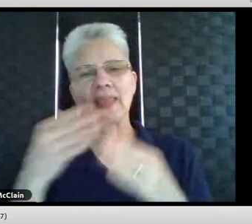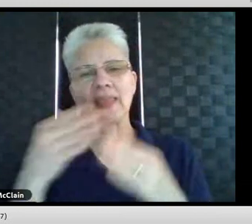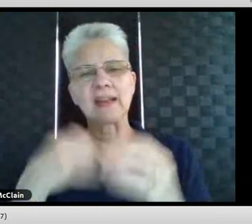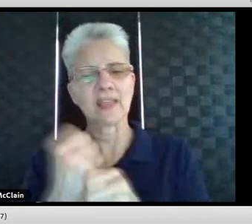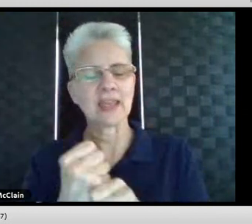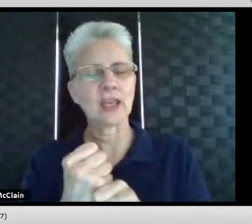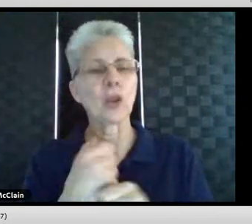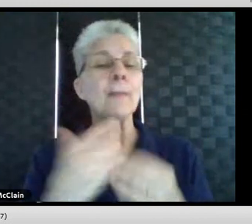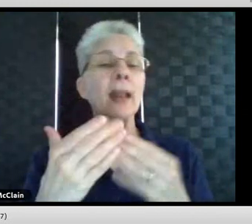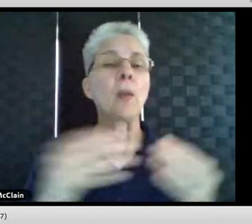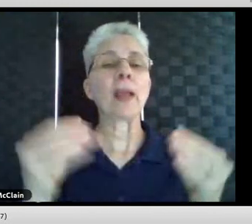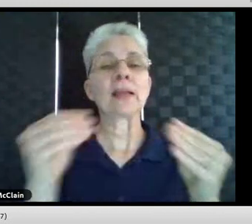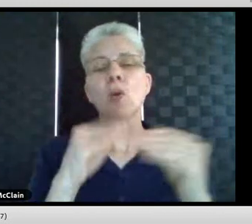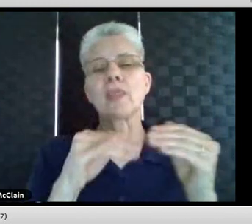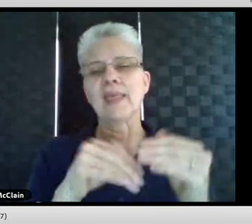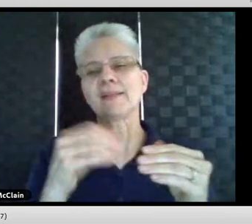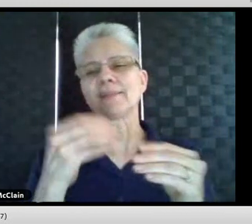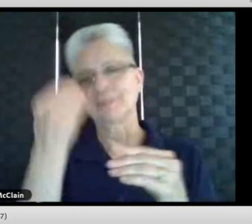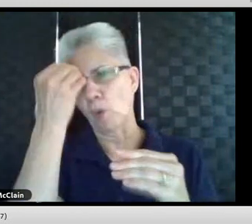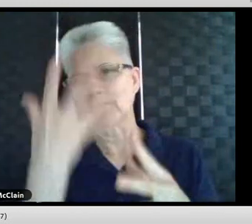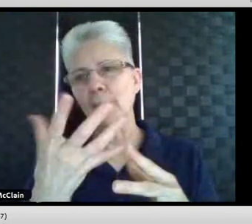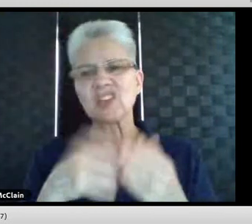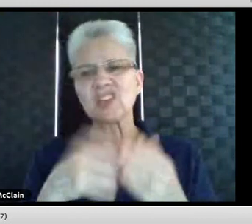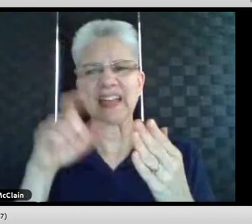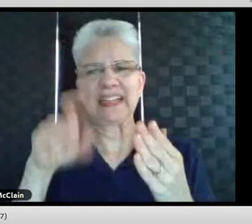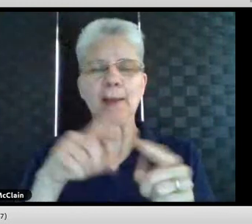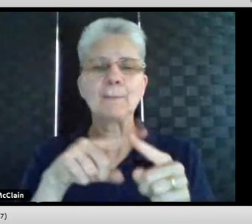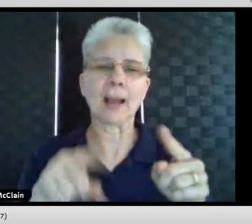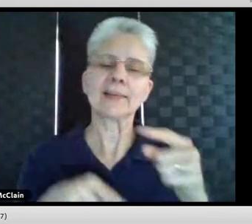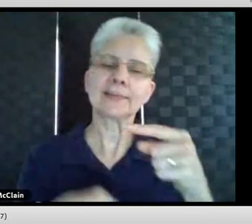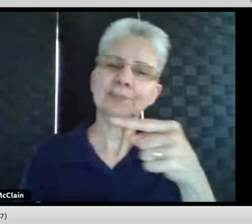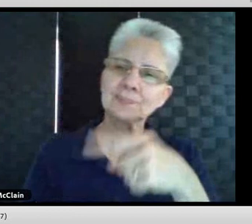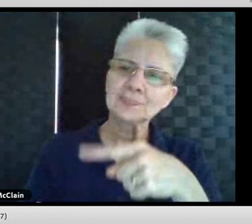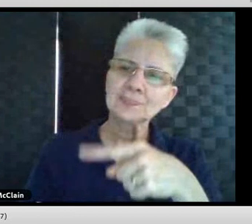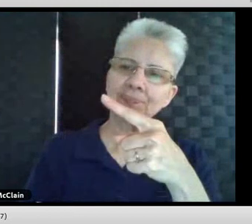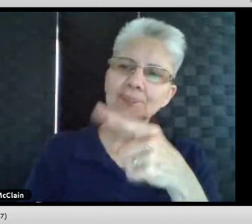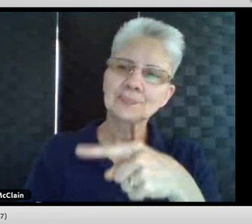Anyways, more than you needed to know, but this kind of takes the part,